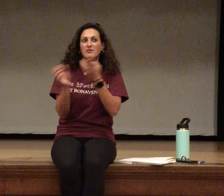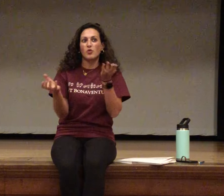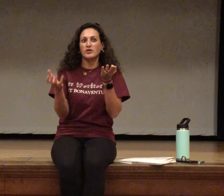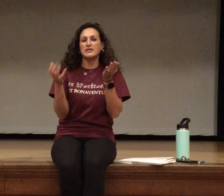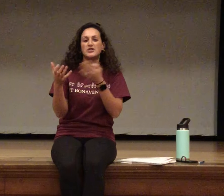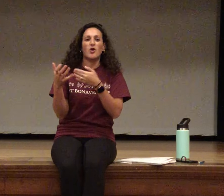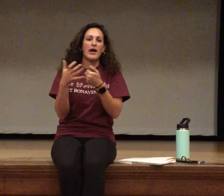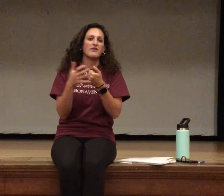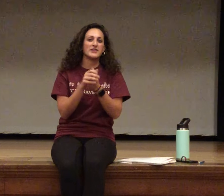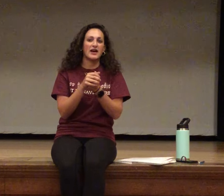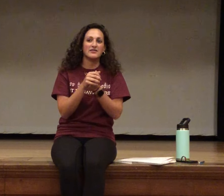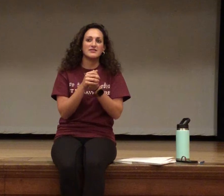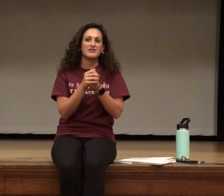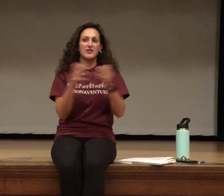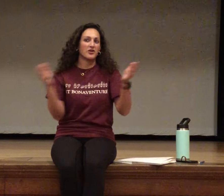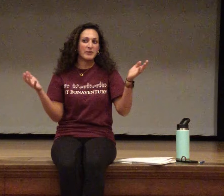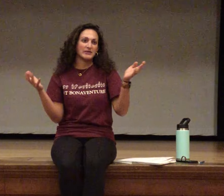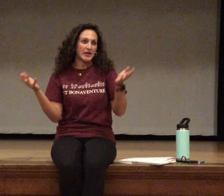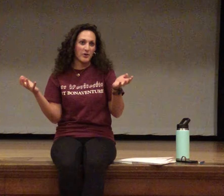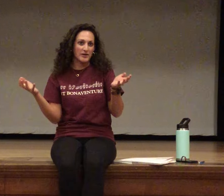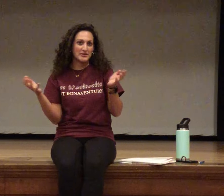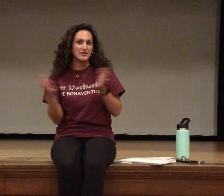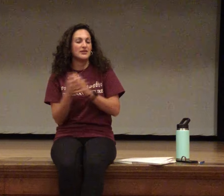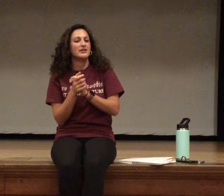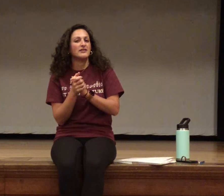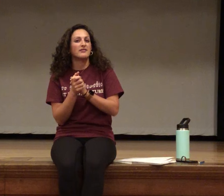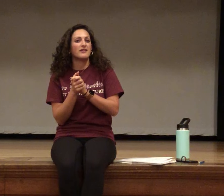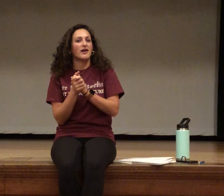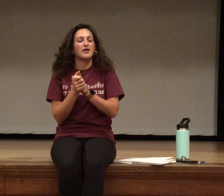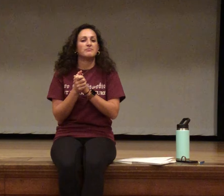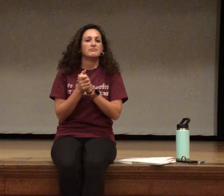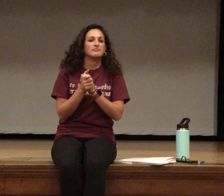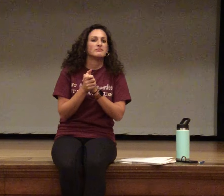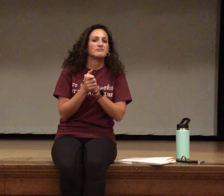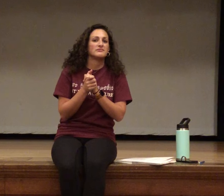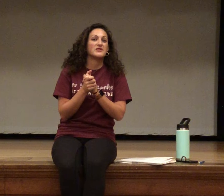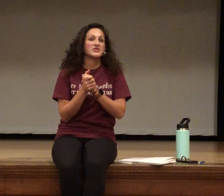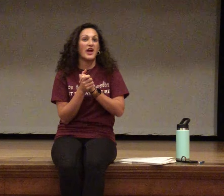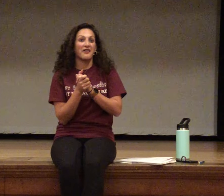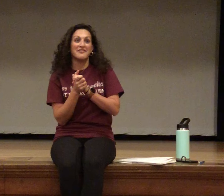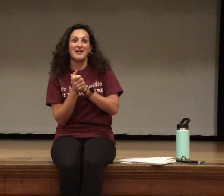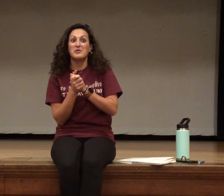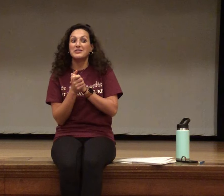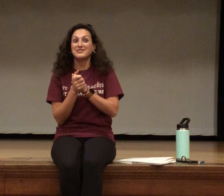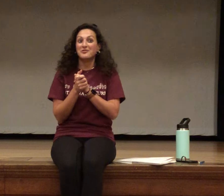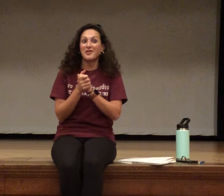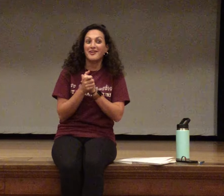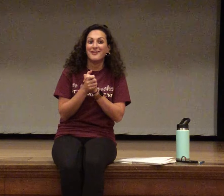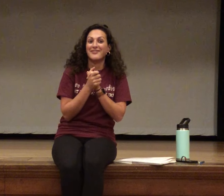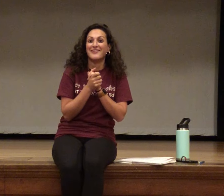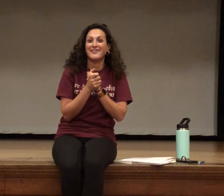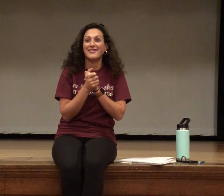words that don't have signs that are spelled many ways um so yeah any questions so far what